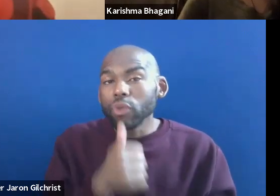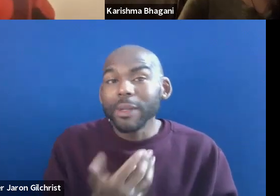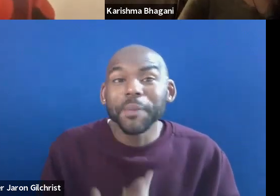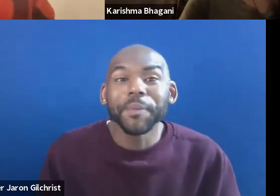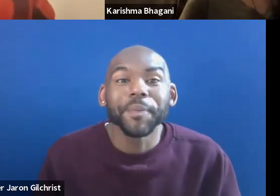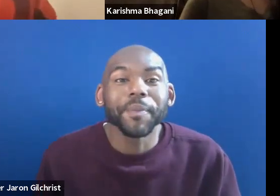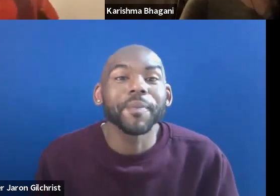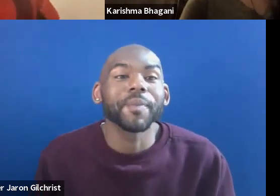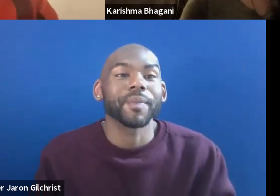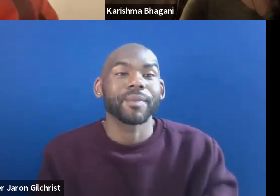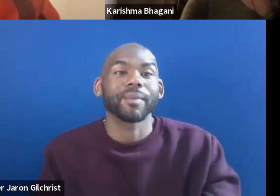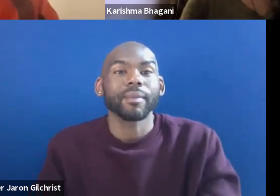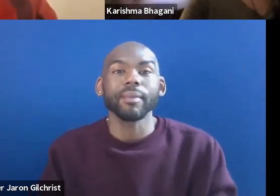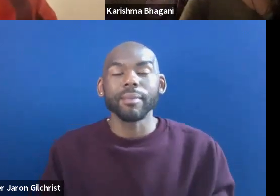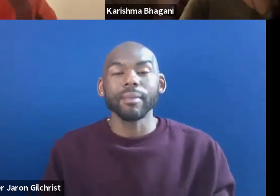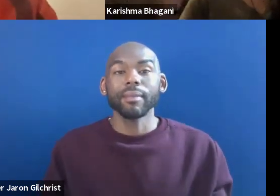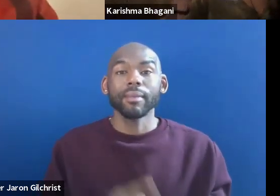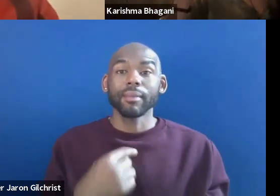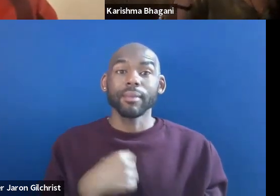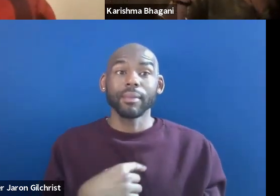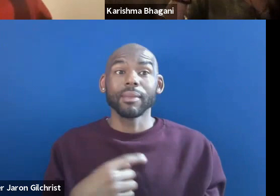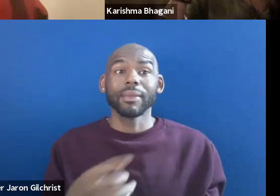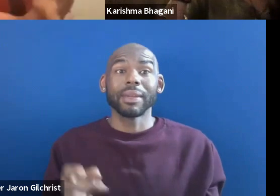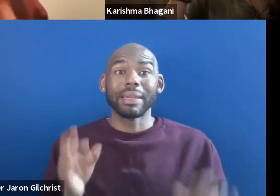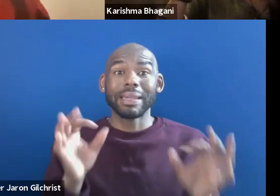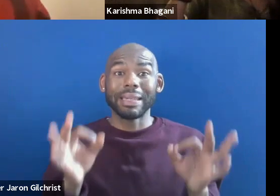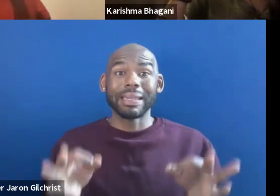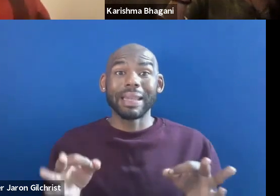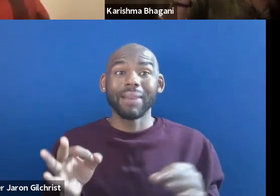I think I definitely give each thing its own time.